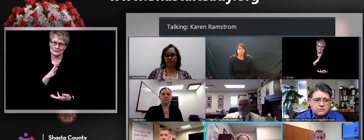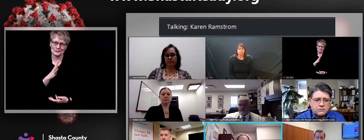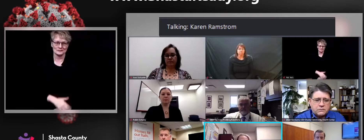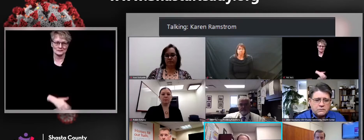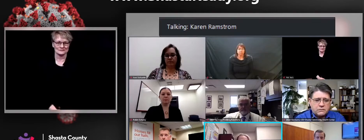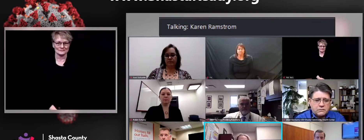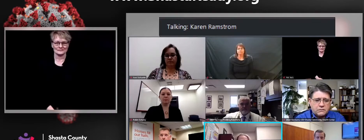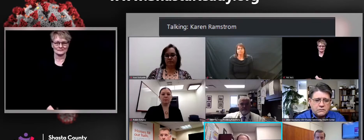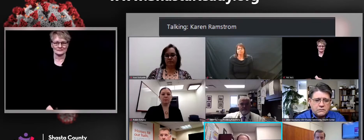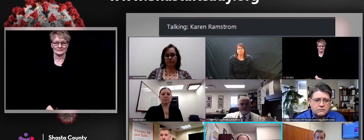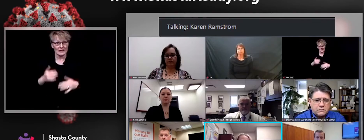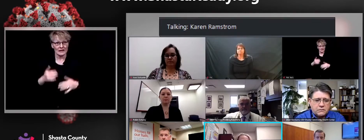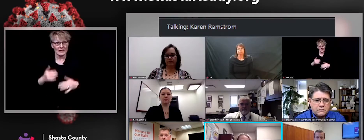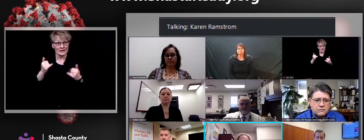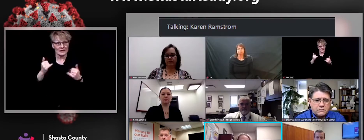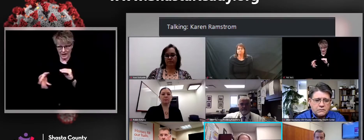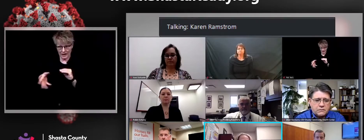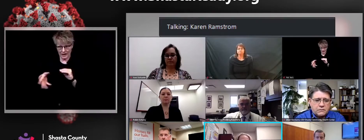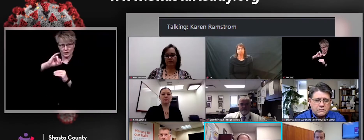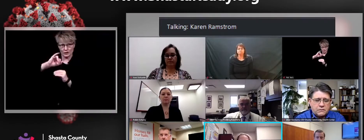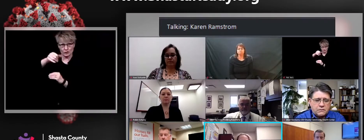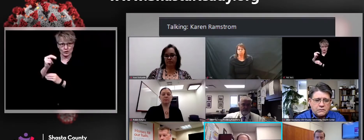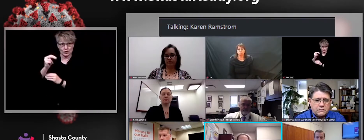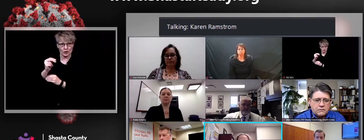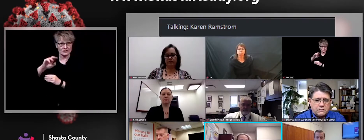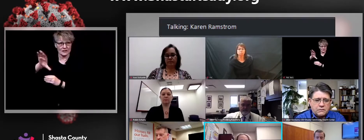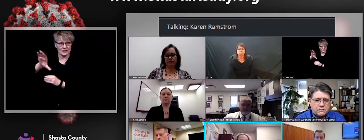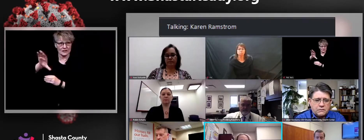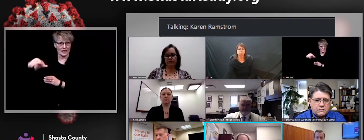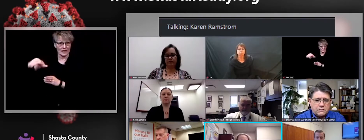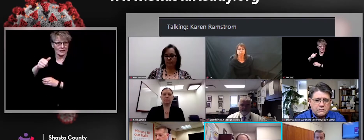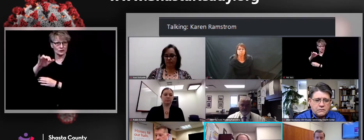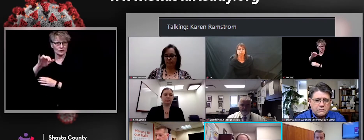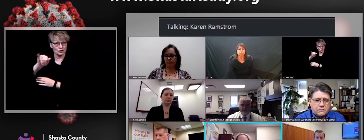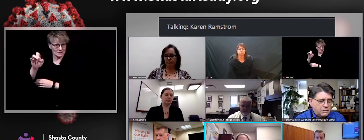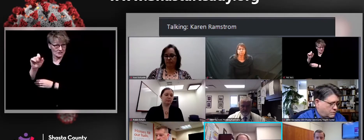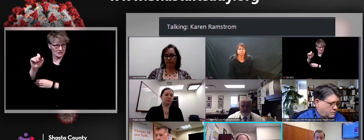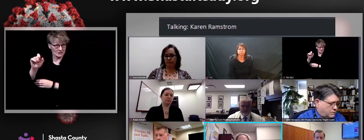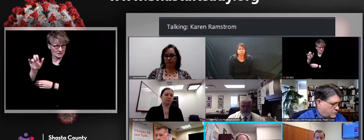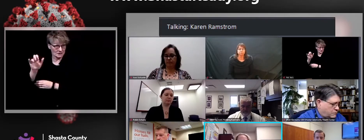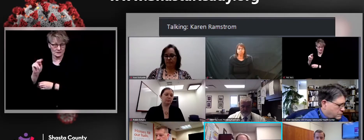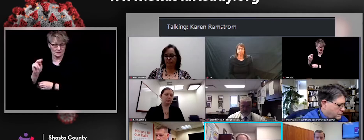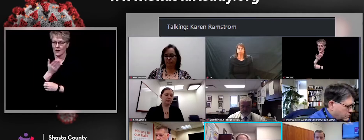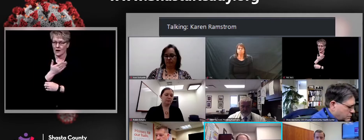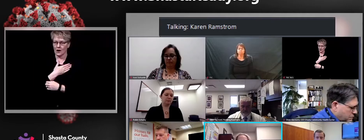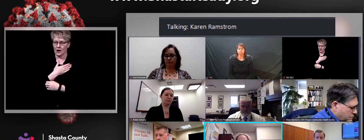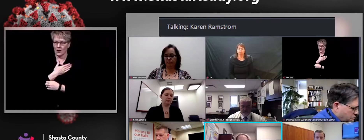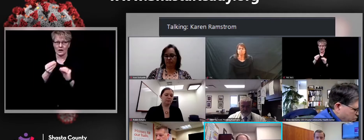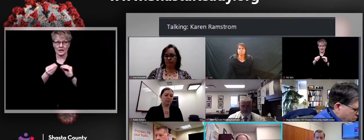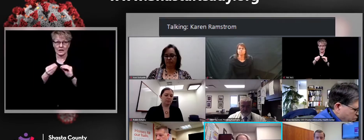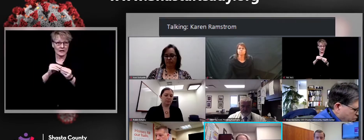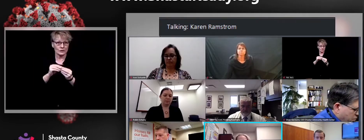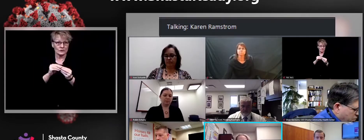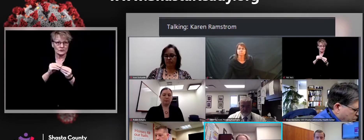and Johnson 1,400 dose allocation, it jumped our allocation numbers last week, so that's good.